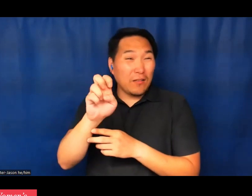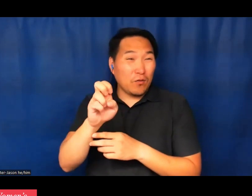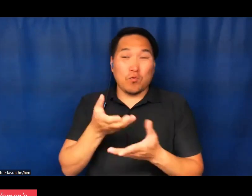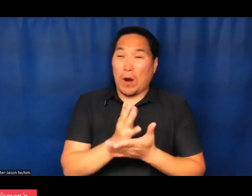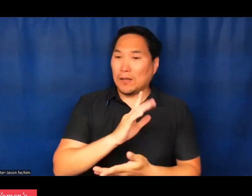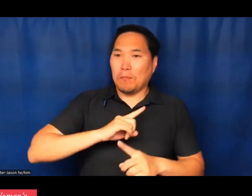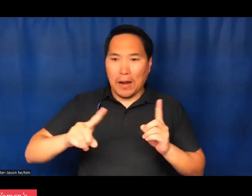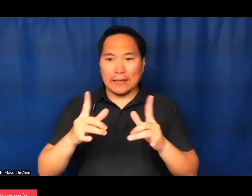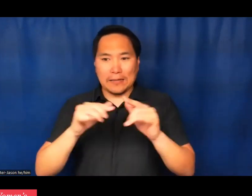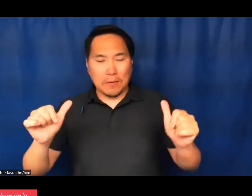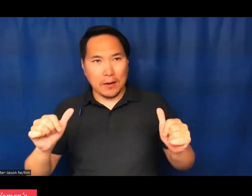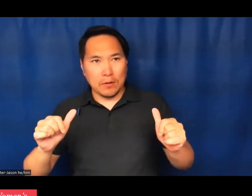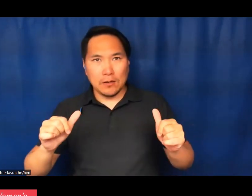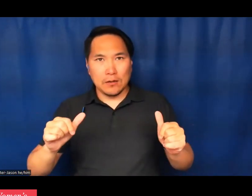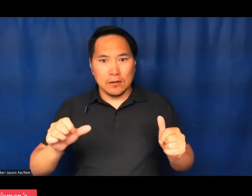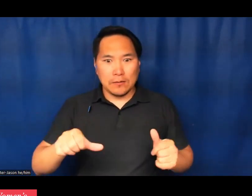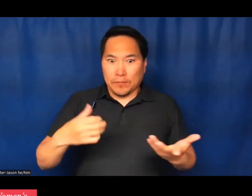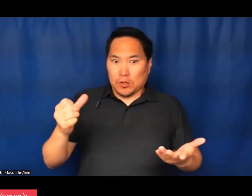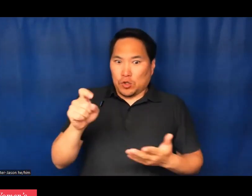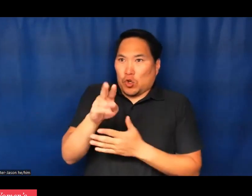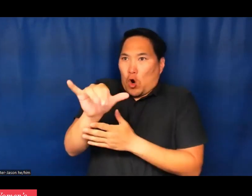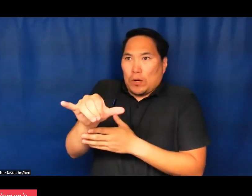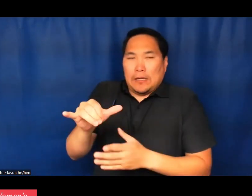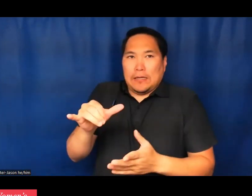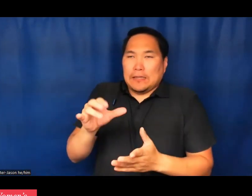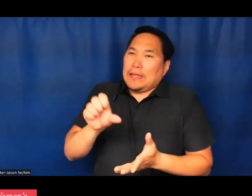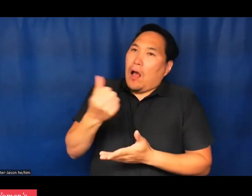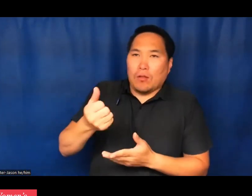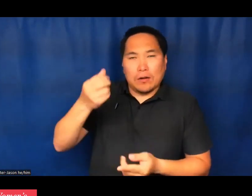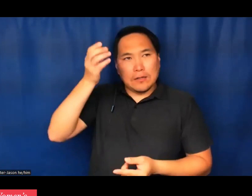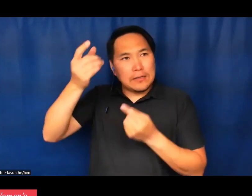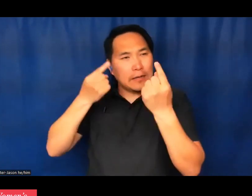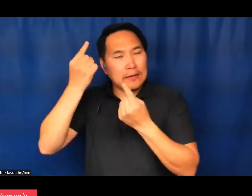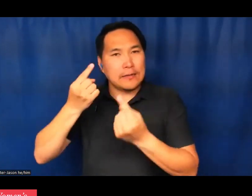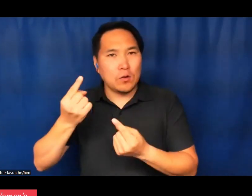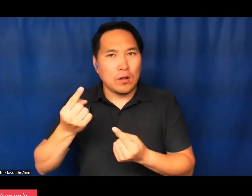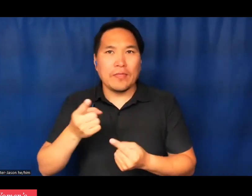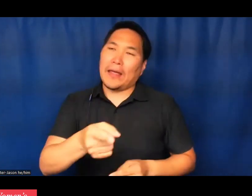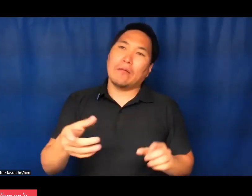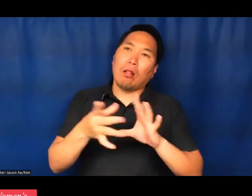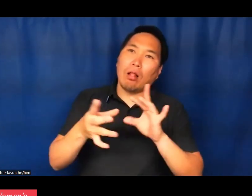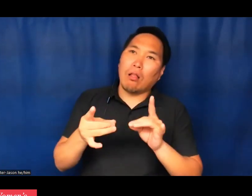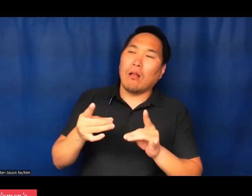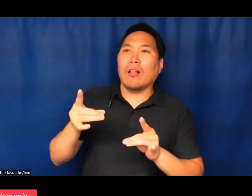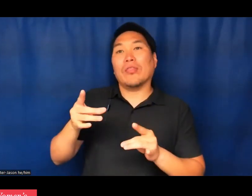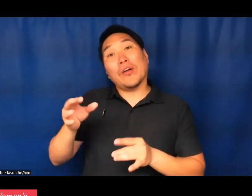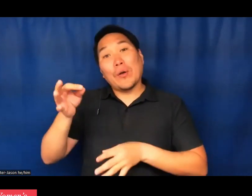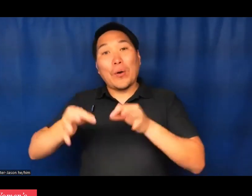They basically go through the motion of articulating the factors of the Court has traditionally